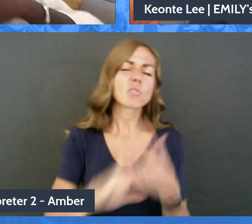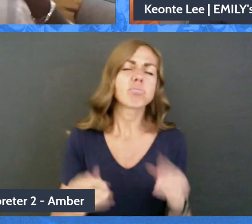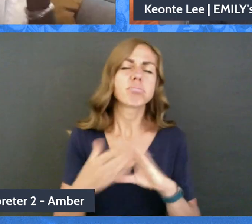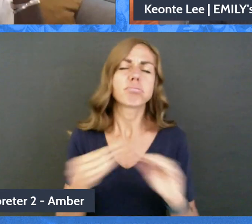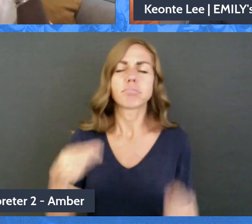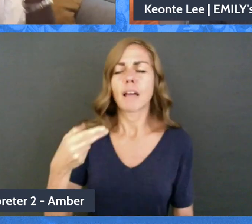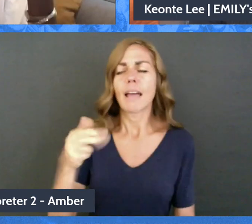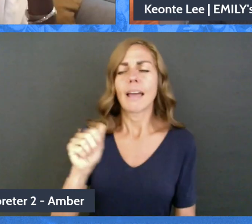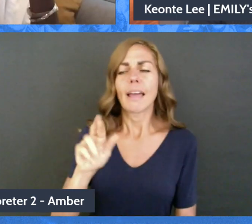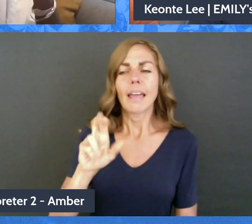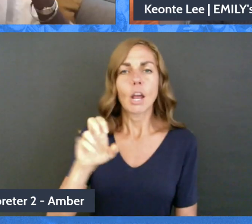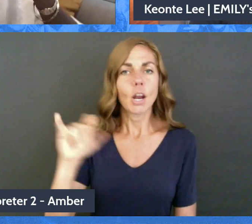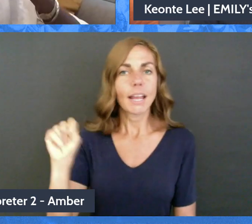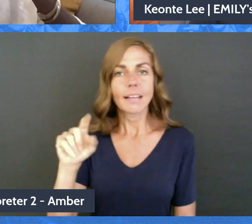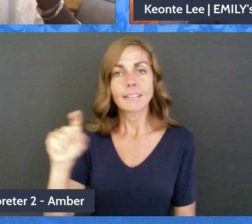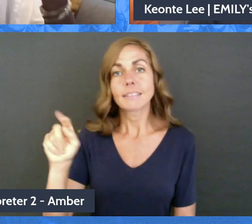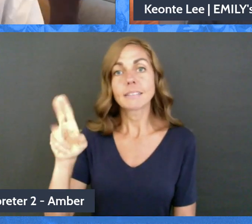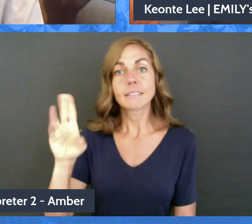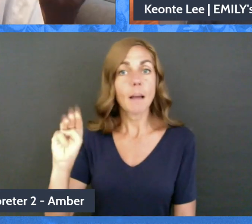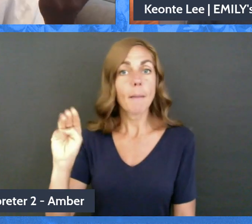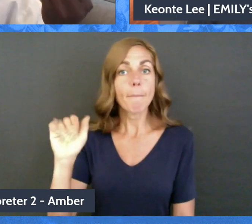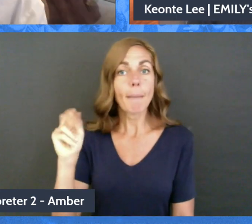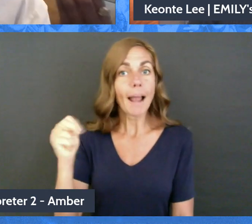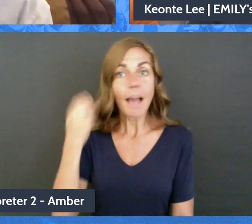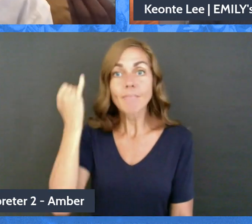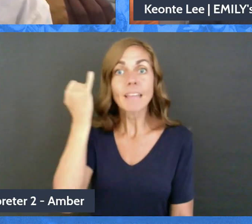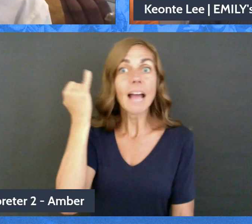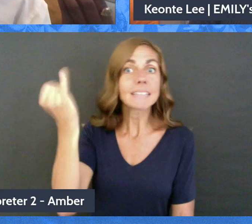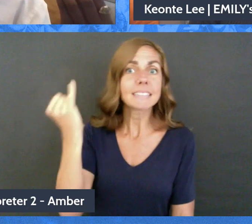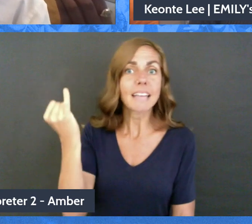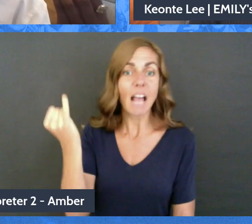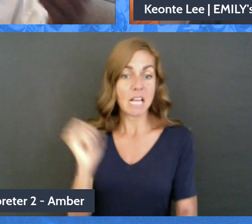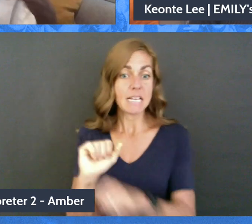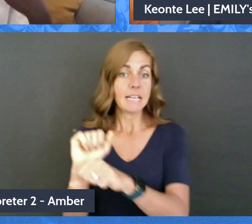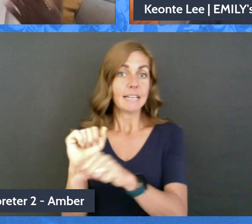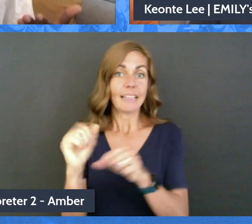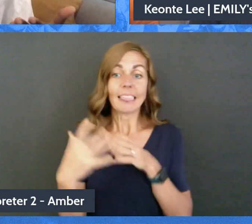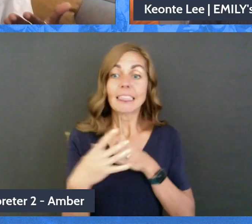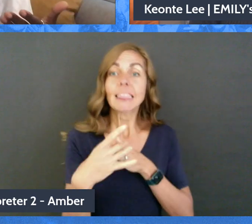had the idea to lead the enslaved people to freedom in a dream.